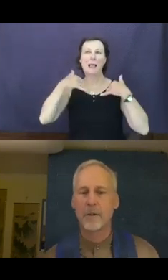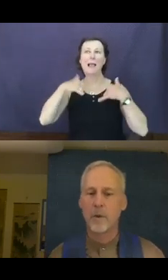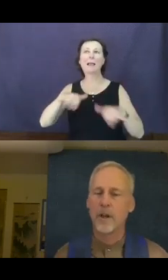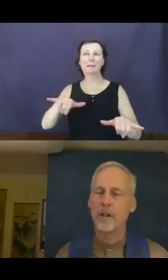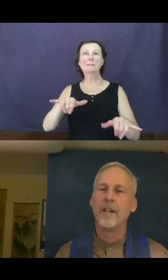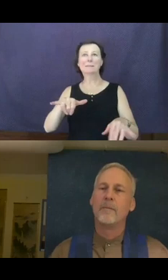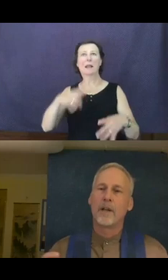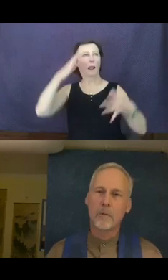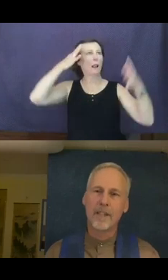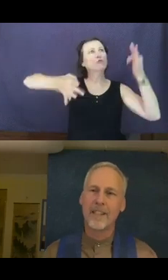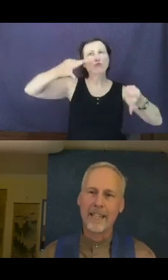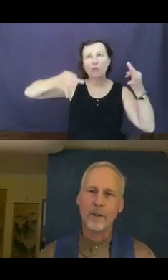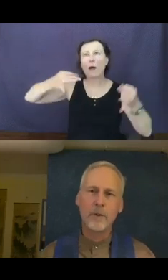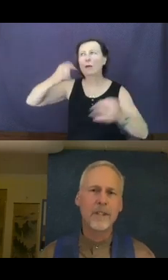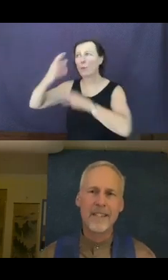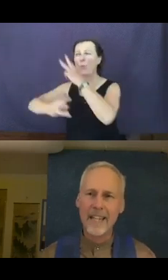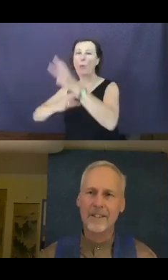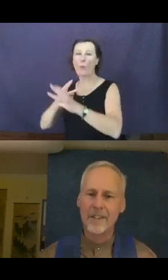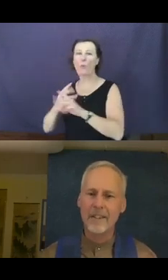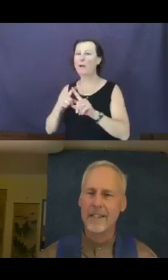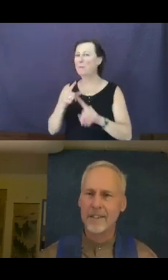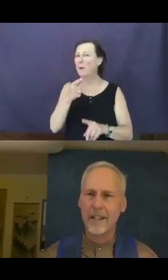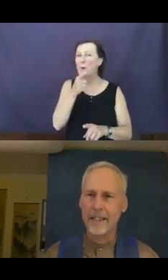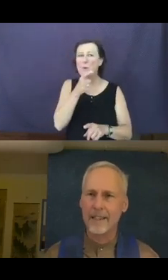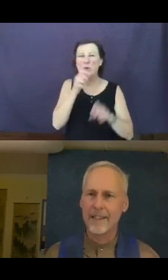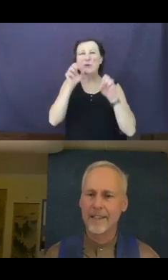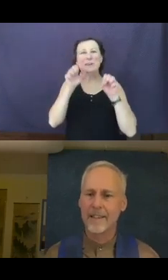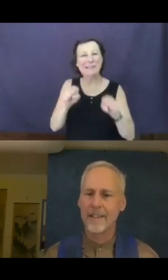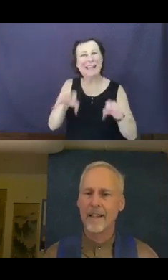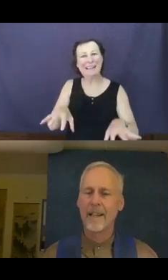world, but really, who can take it seriously?